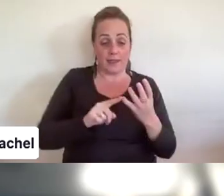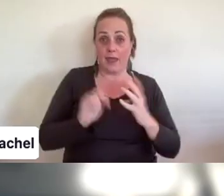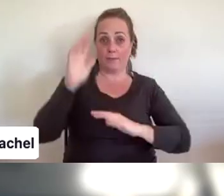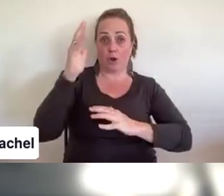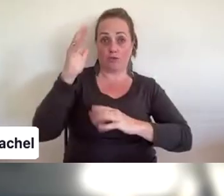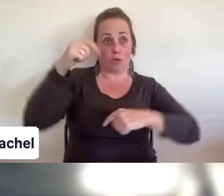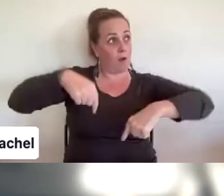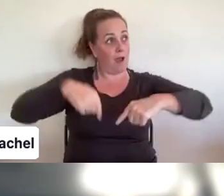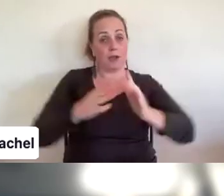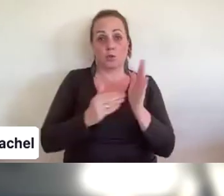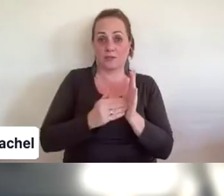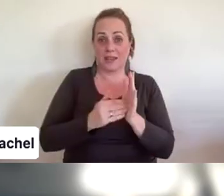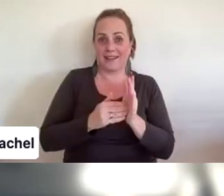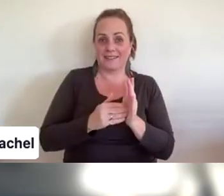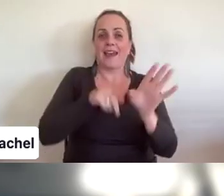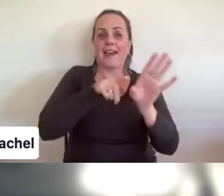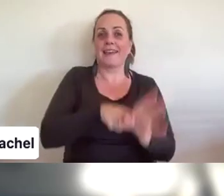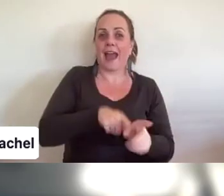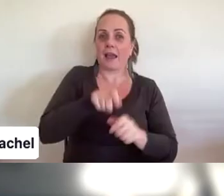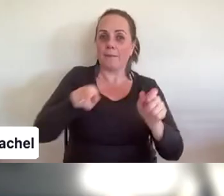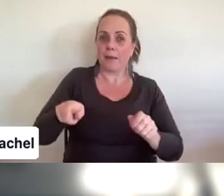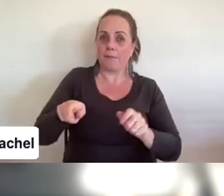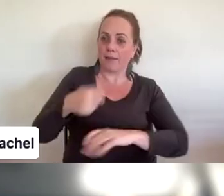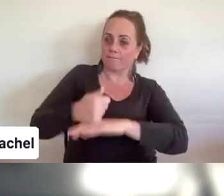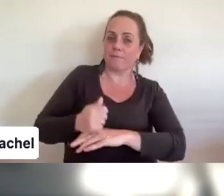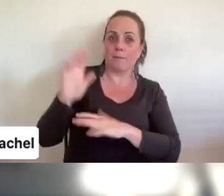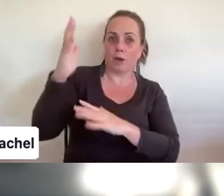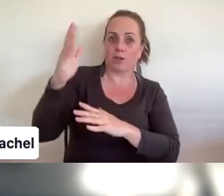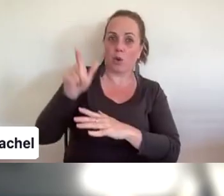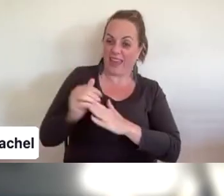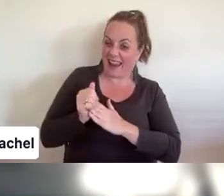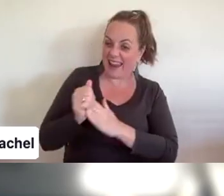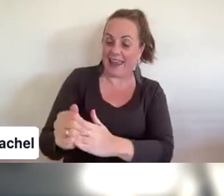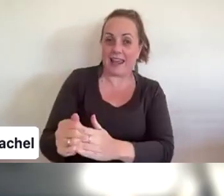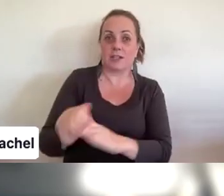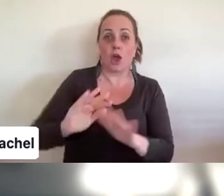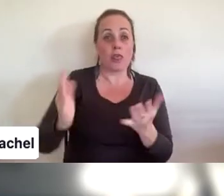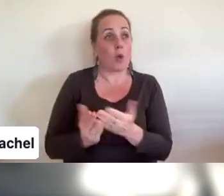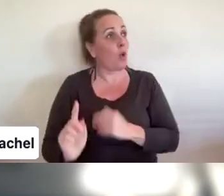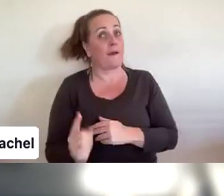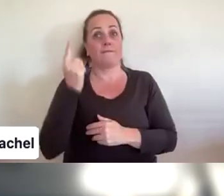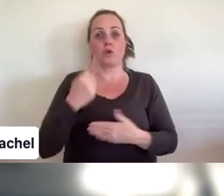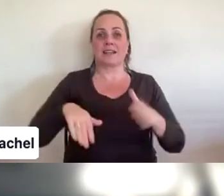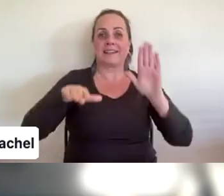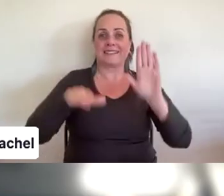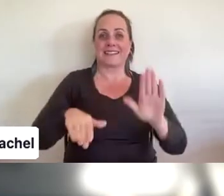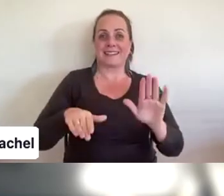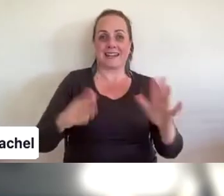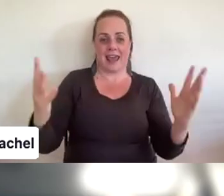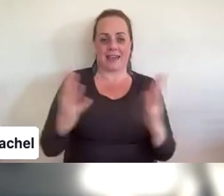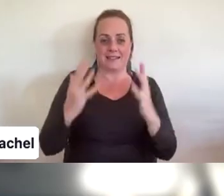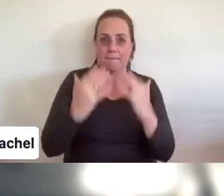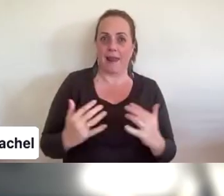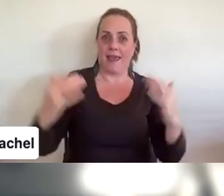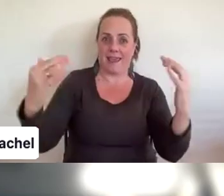Ngāti Toa Rangatira led the world's first citizens assembly that was Indigenous and Te Tiriti led.